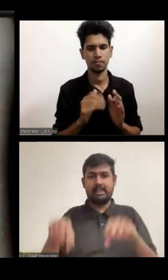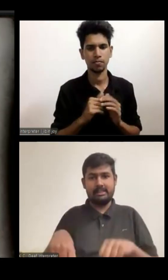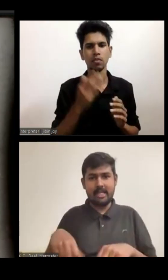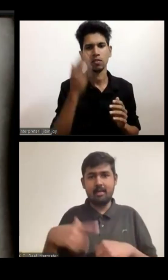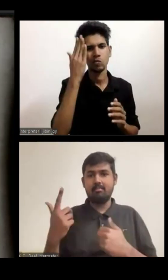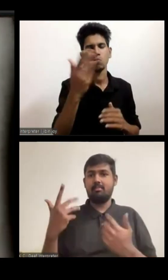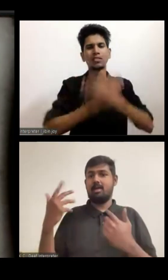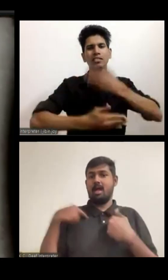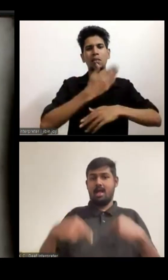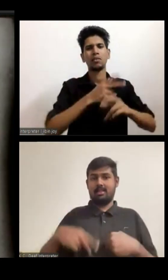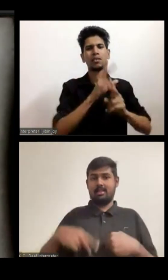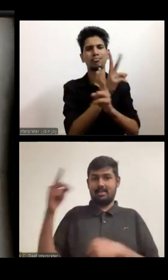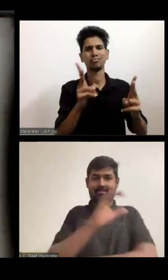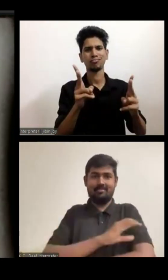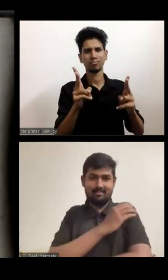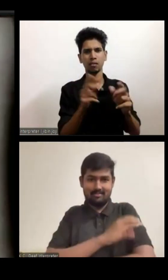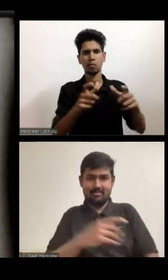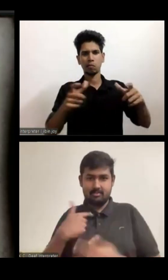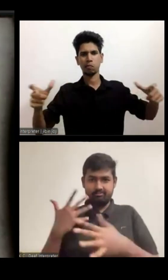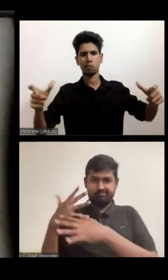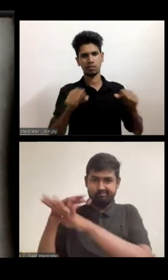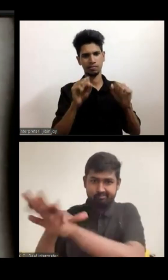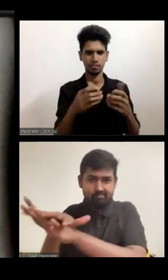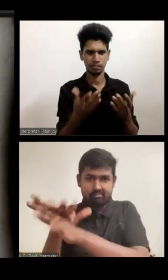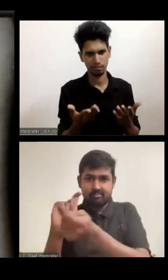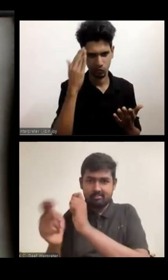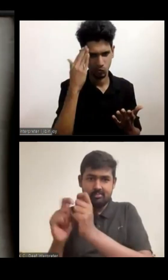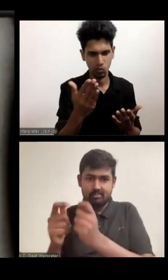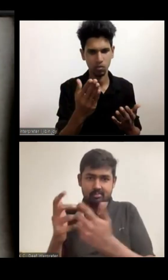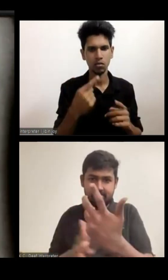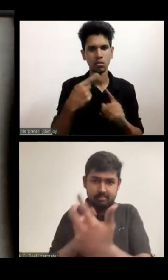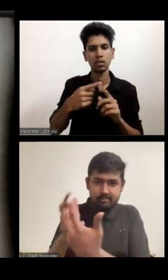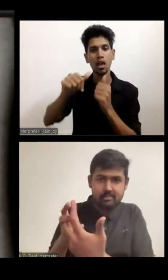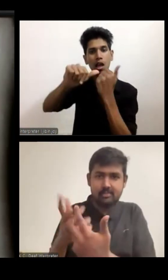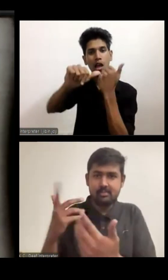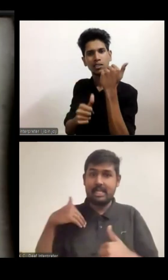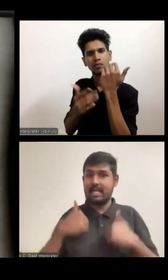you are either switching to some other assistive technology, or some other accommodation which you require.